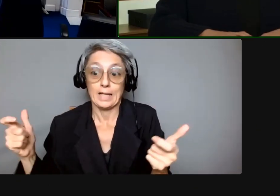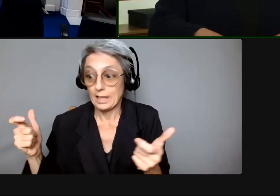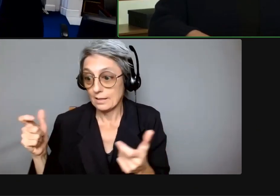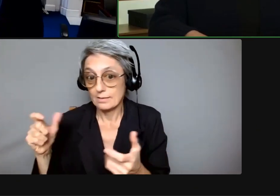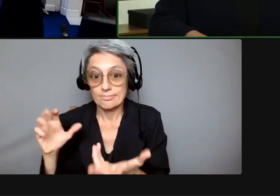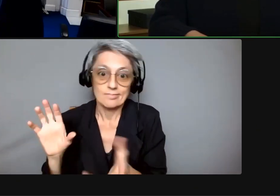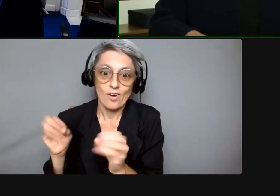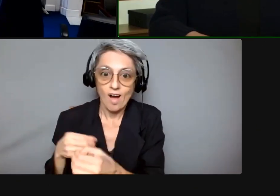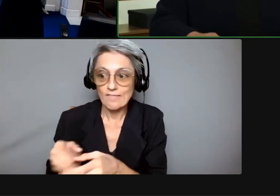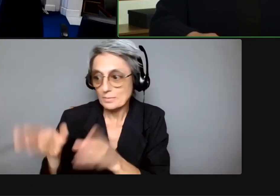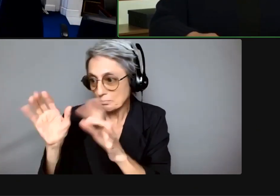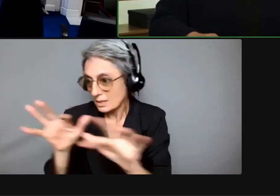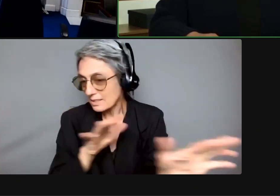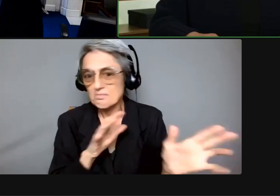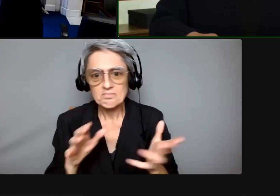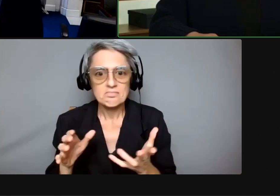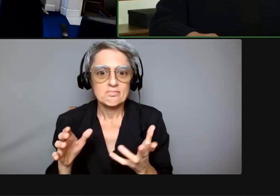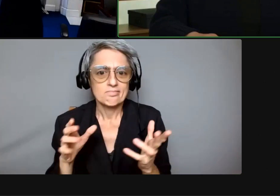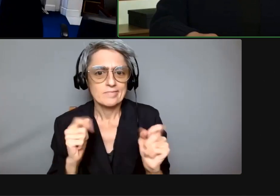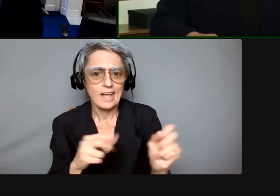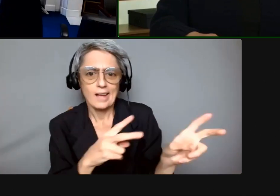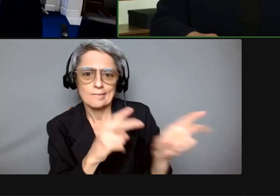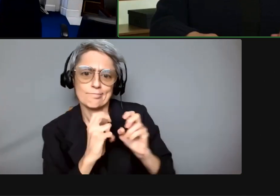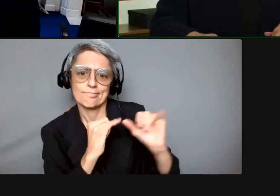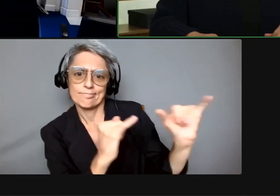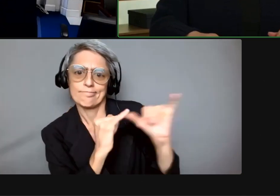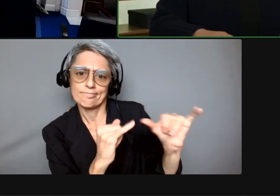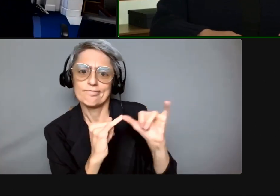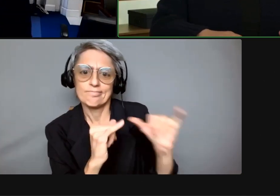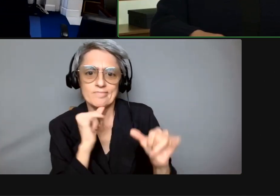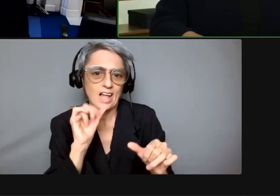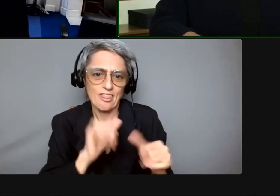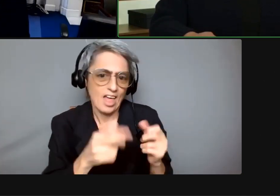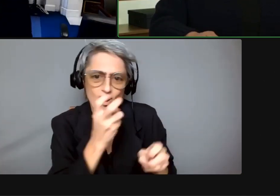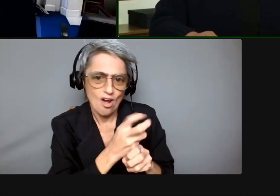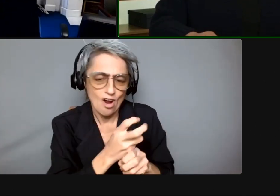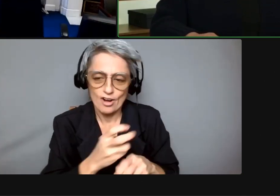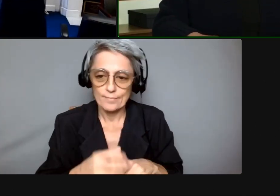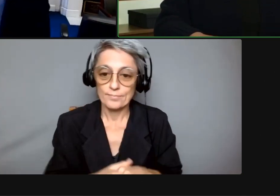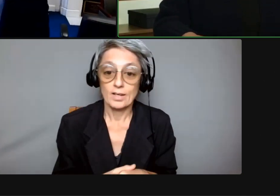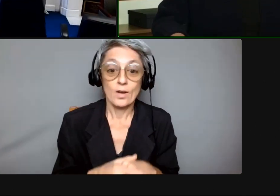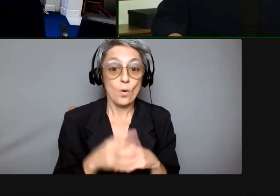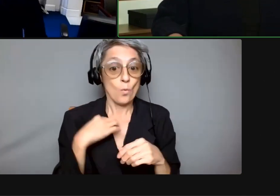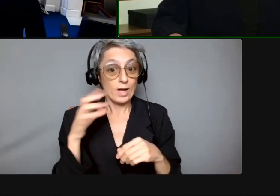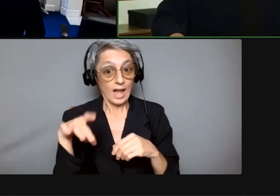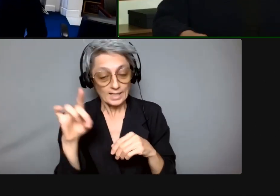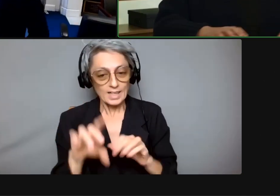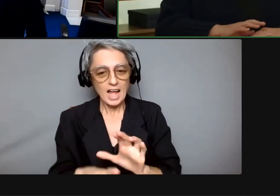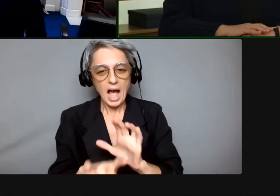So one hint I have is to pick one or two of the harder cases that you're facing.